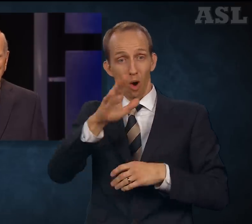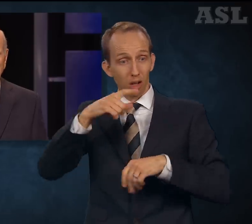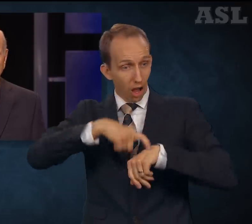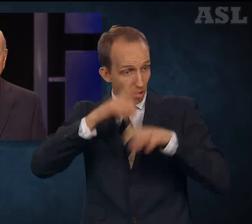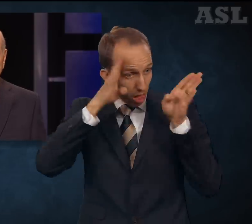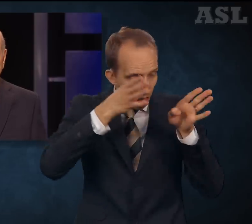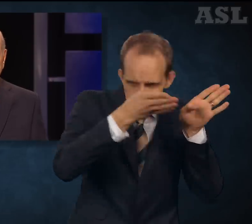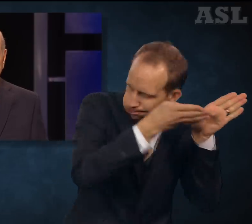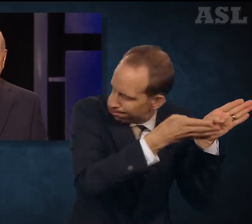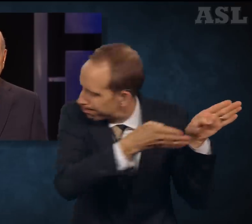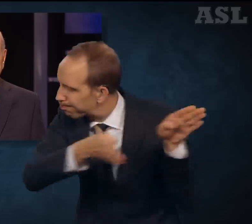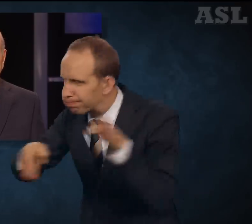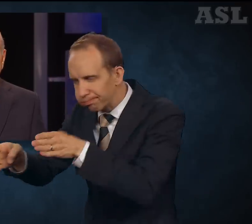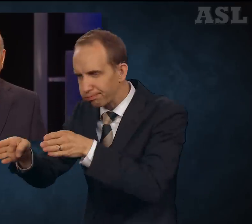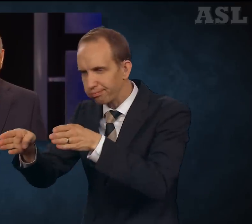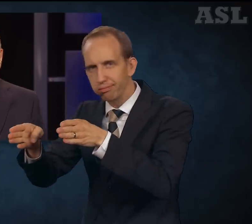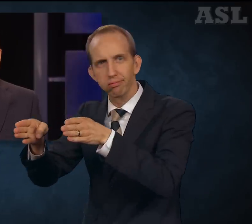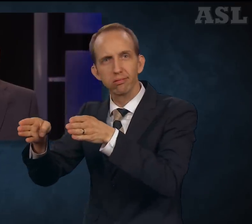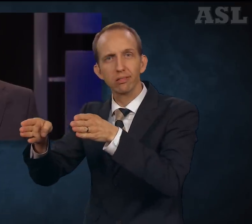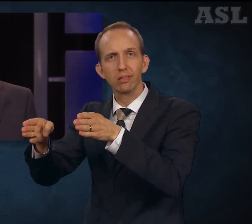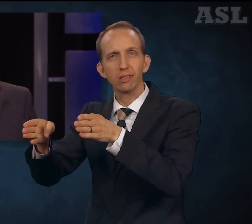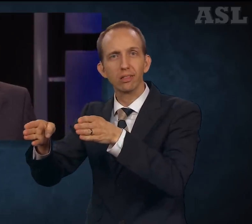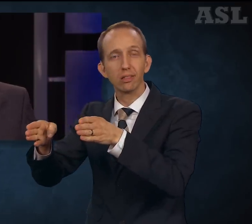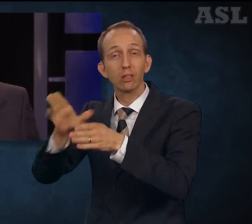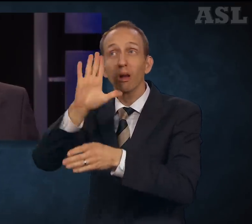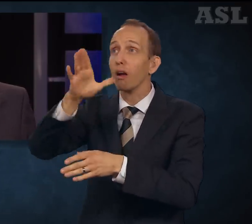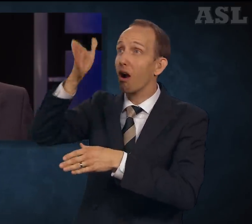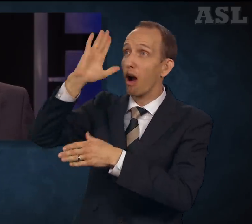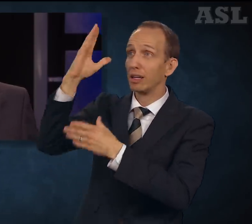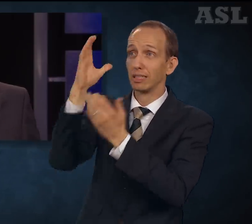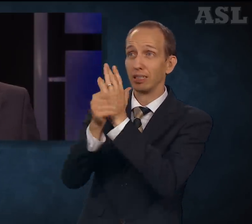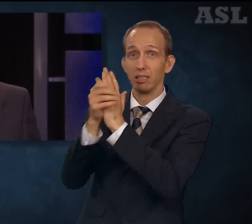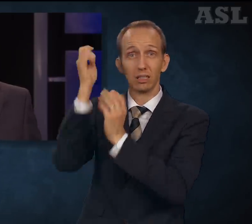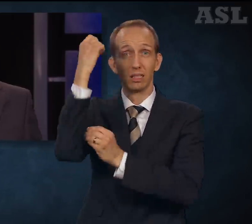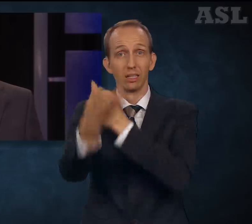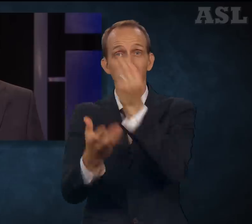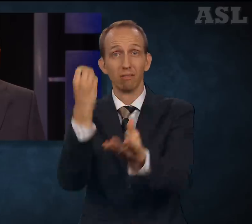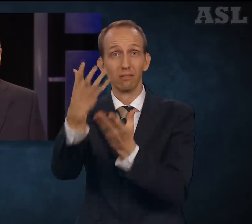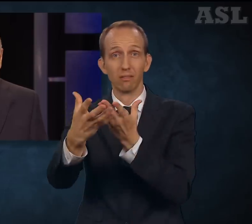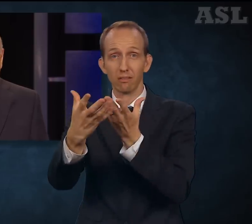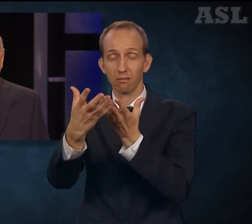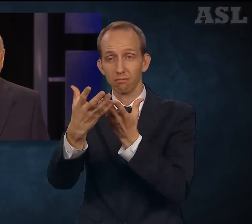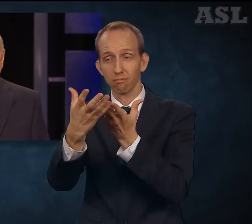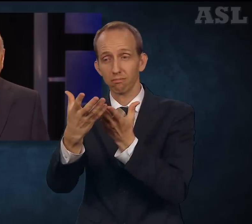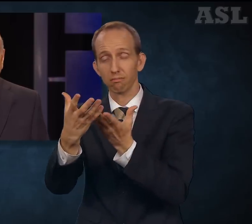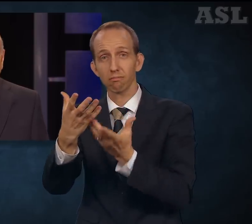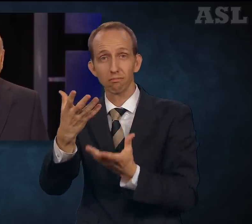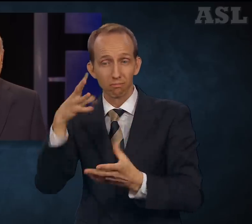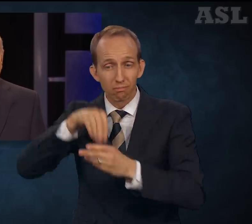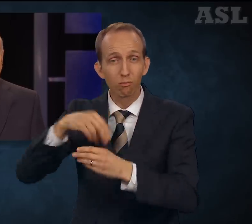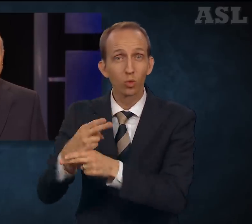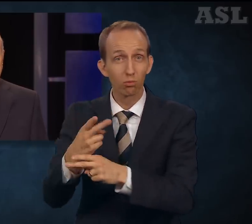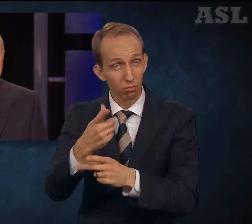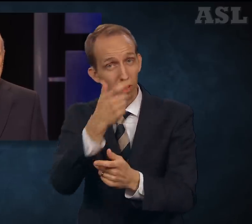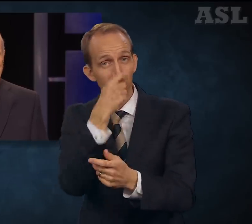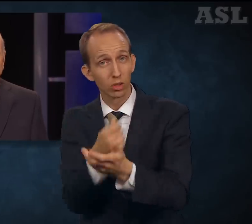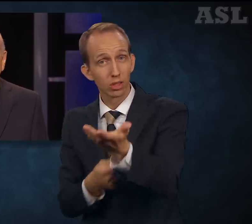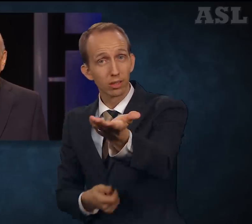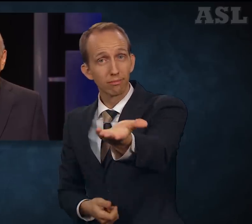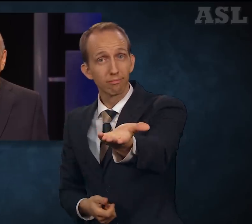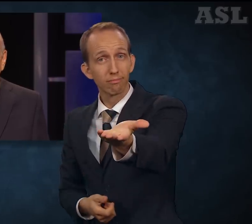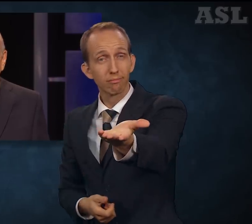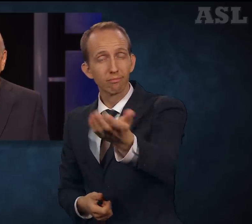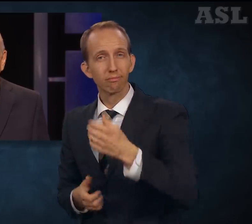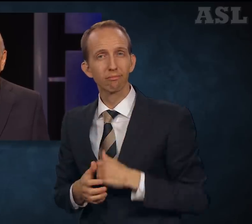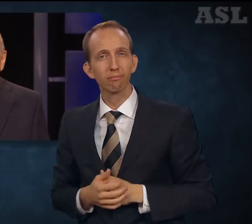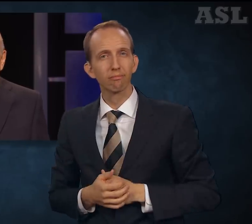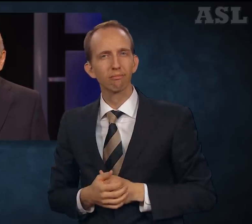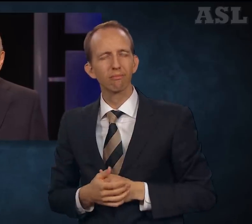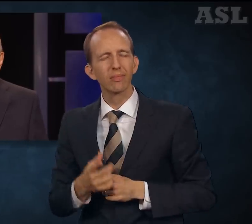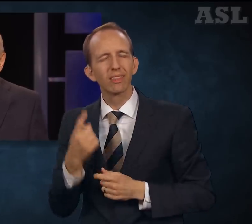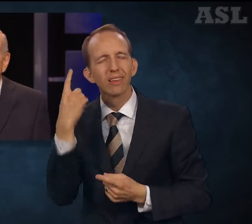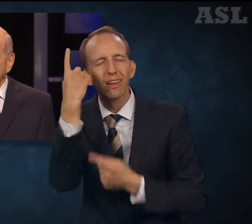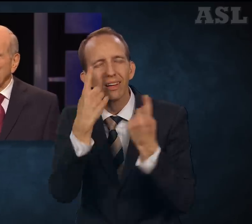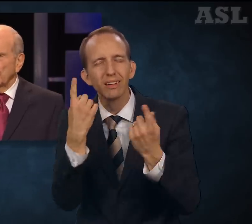YOUR GOD-GIVEN TALENTS.